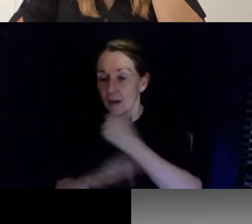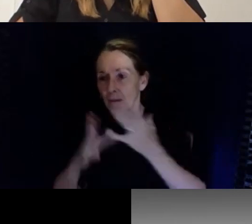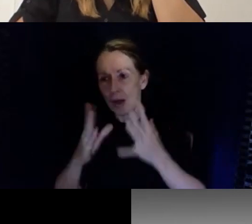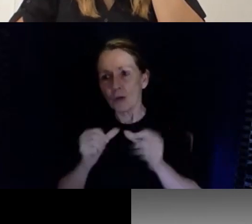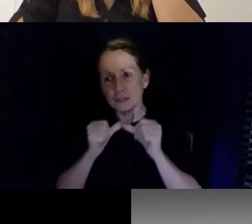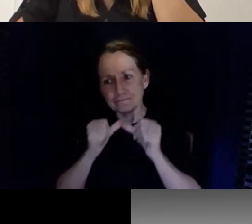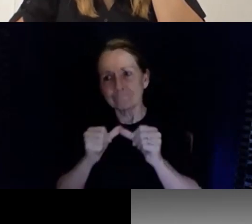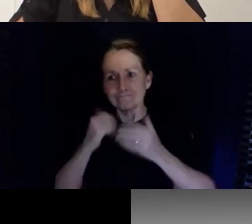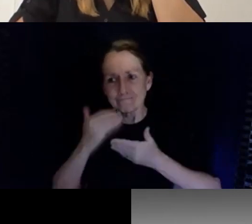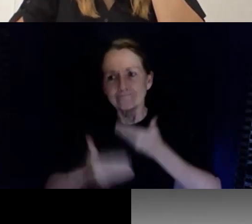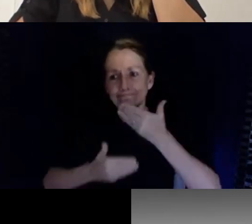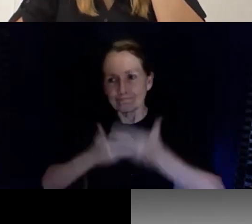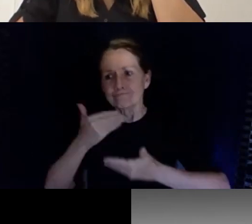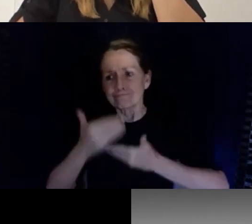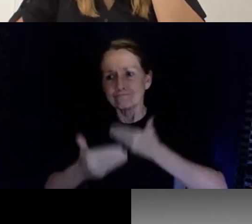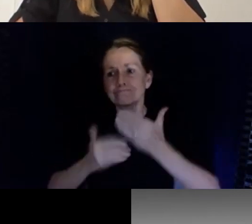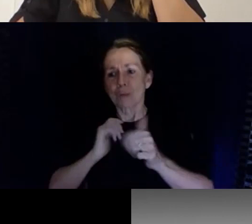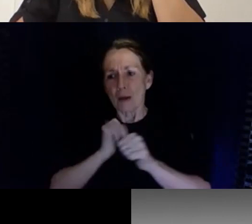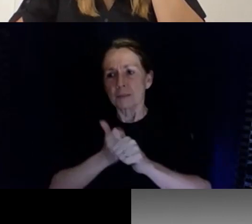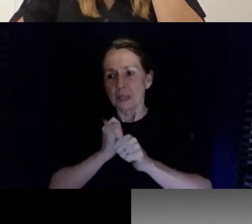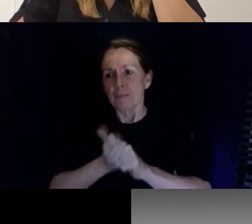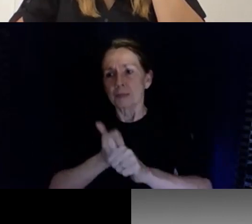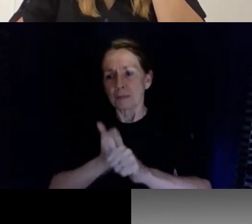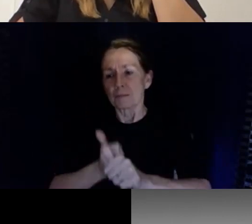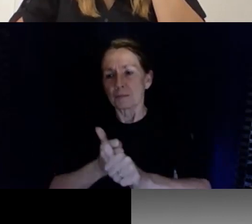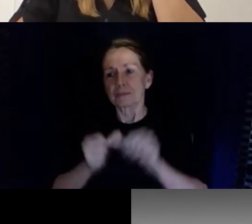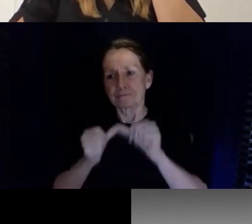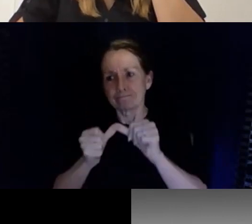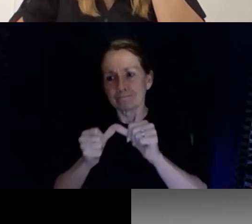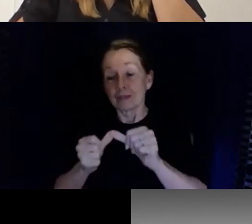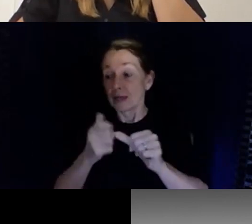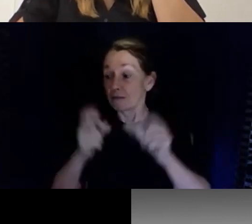AND THEN HAVE A MUCH BIGGER MEETING AT SOME POINT AT THE END OF SEPTEMBER.